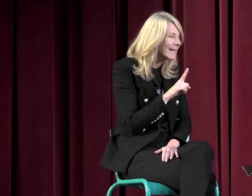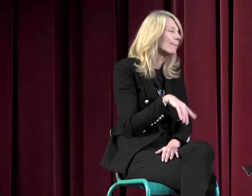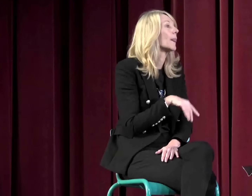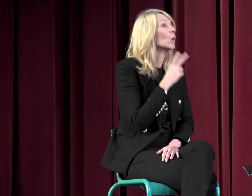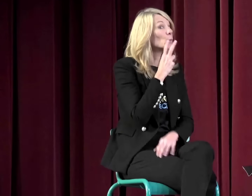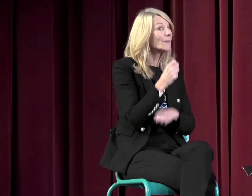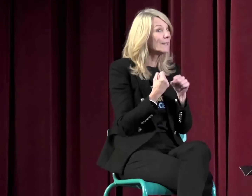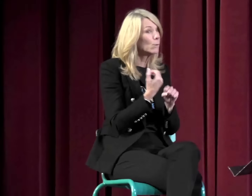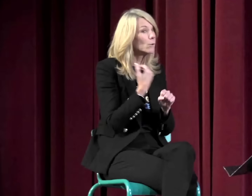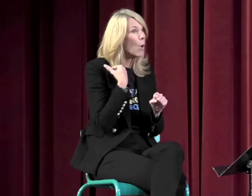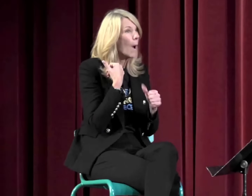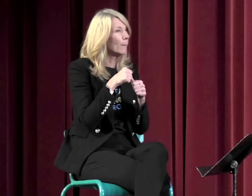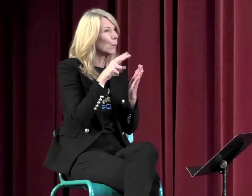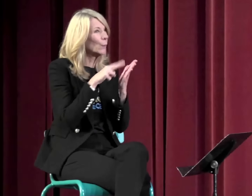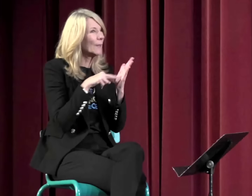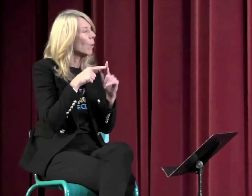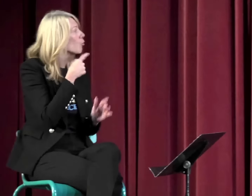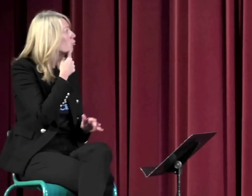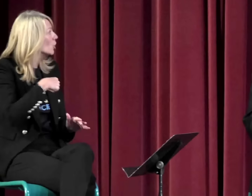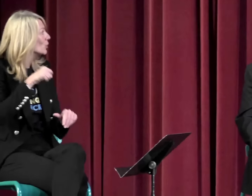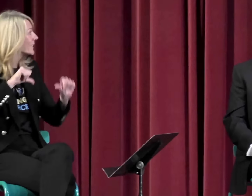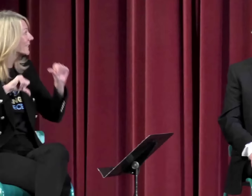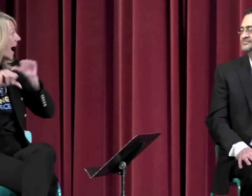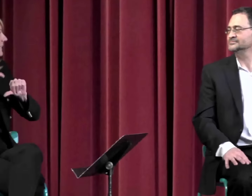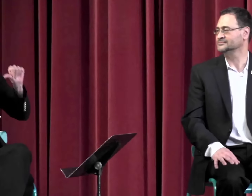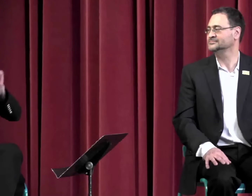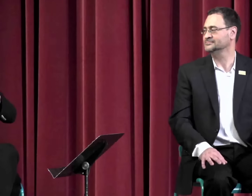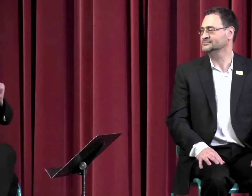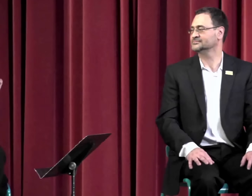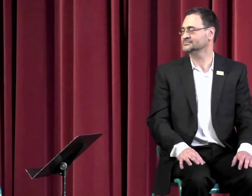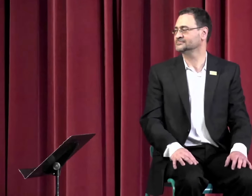I remember reading couple years ago about scientists who in Russia talked